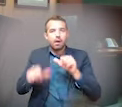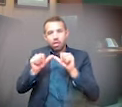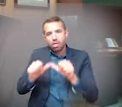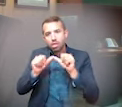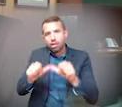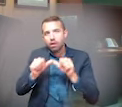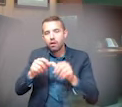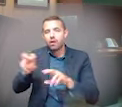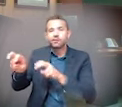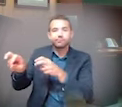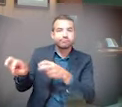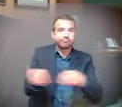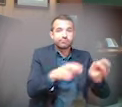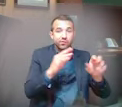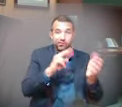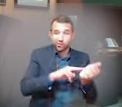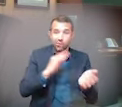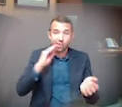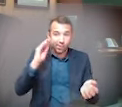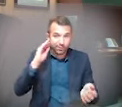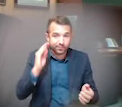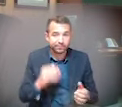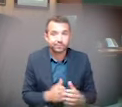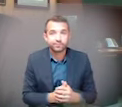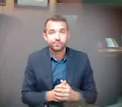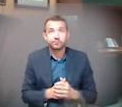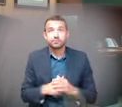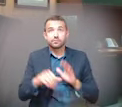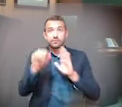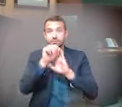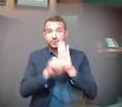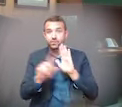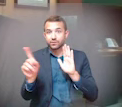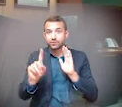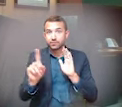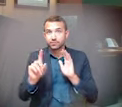And then I am in New Jersey. I am talking to you now from central New Jersey, and